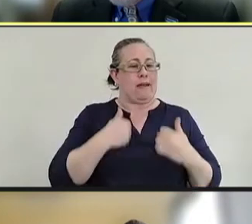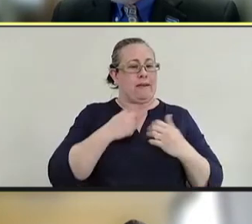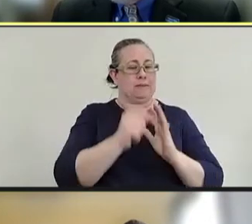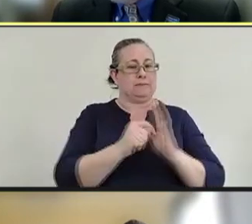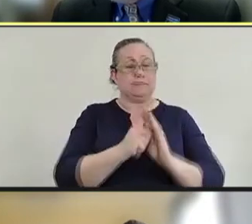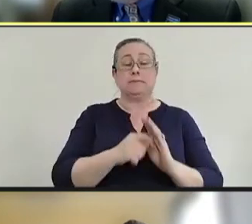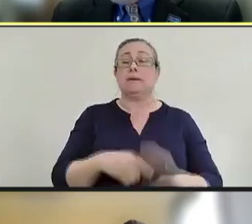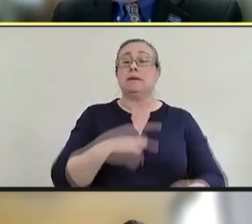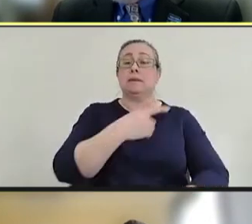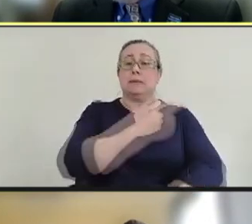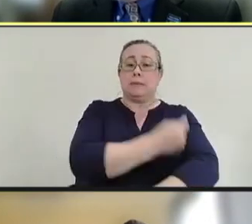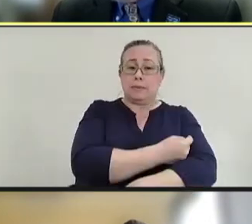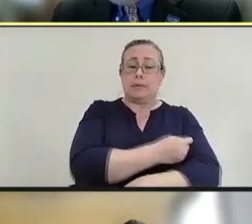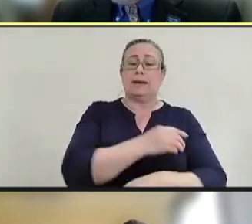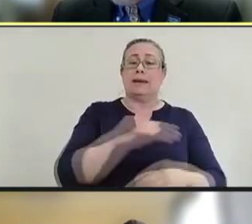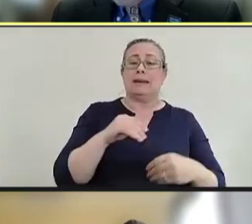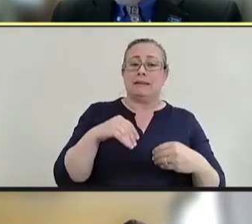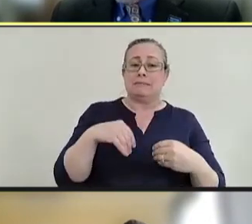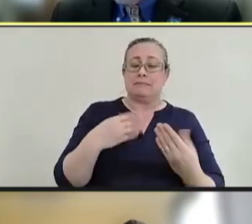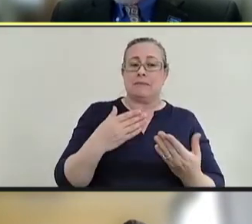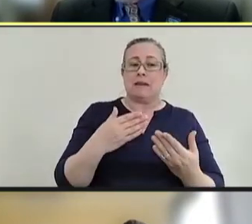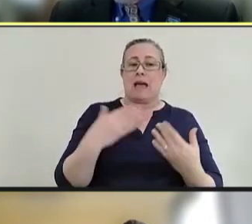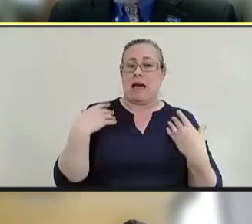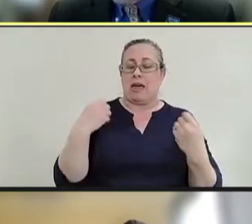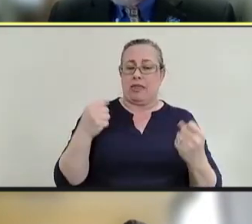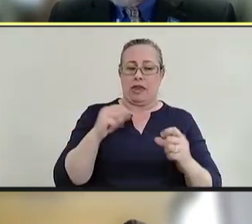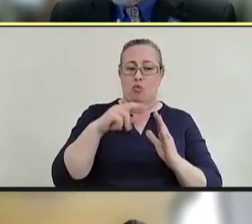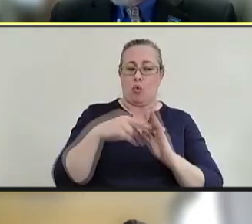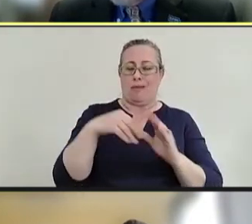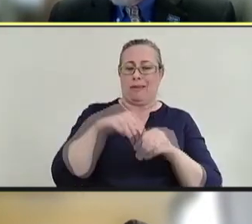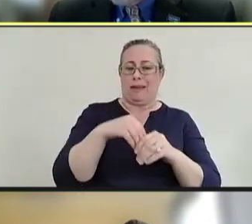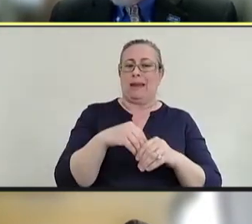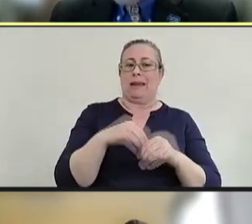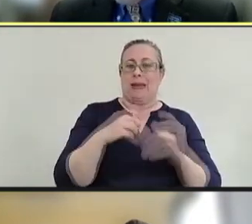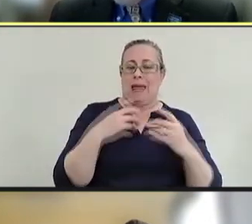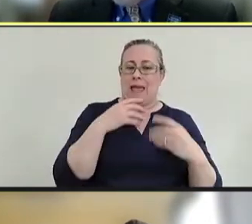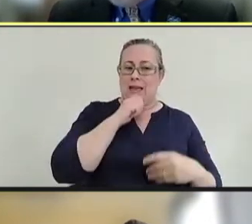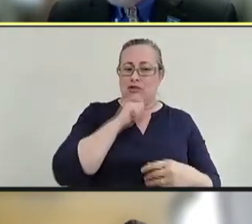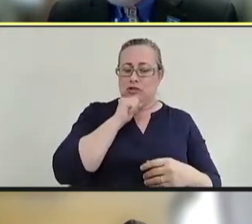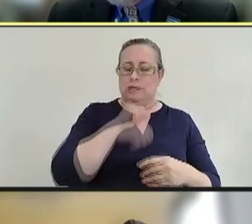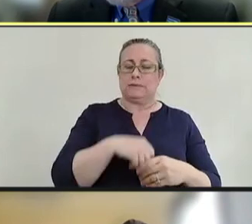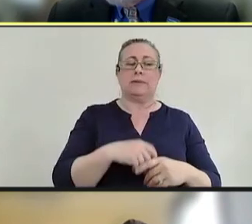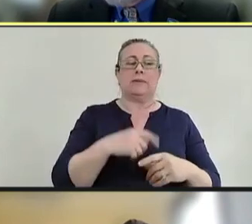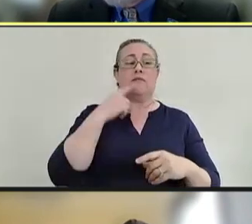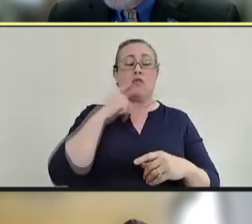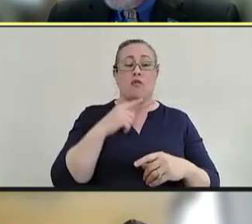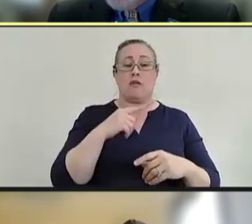age protect those who may have a higher chance of serious illness or vaccine-preventable disease.